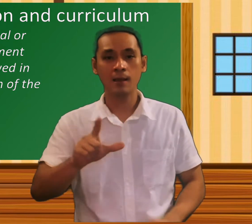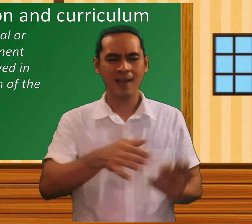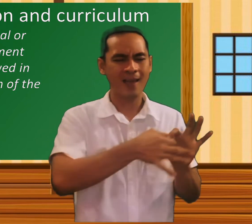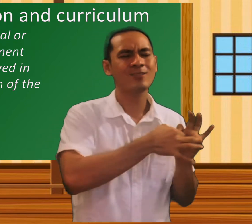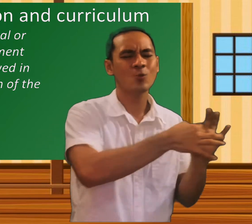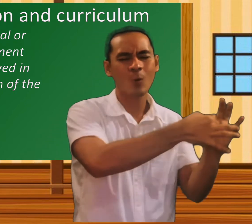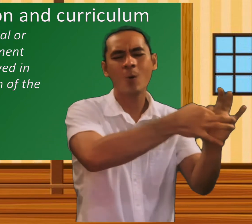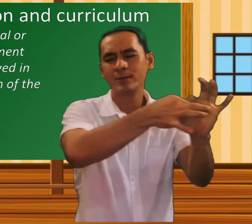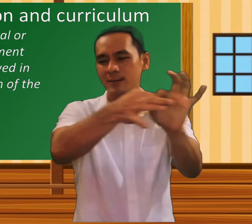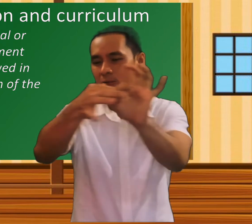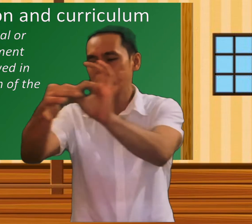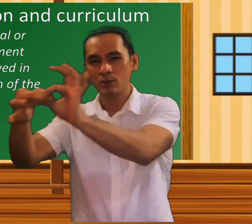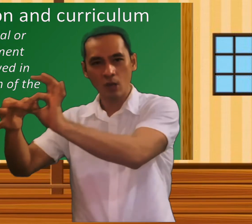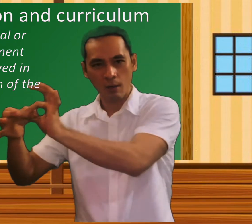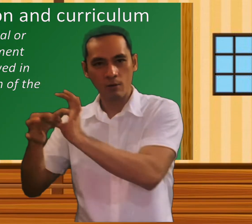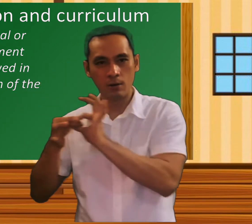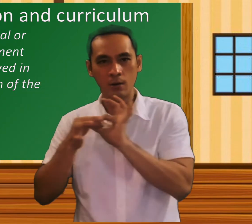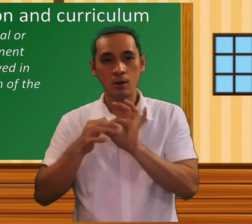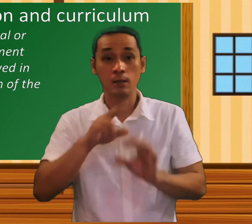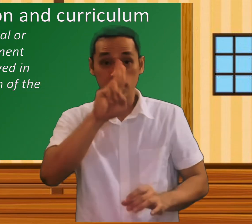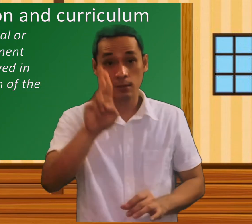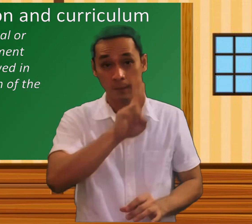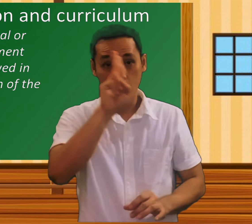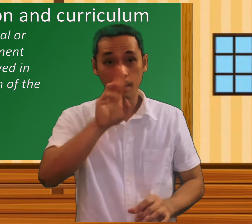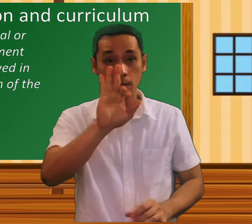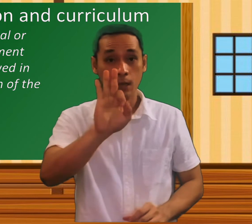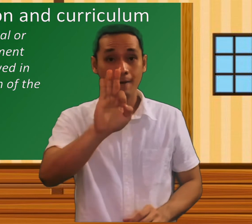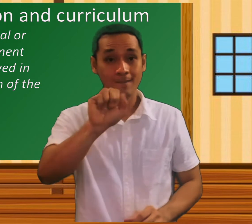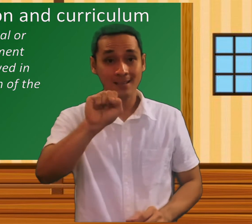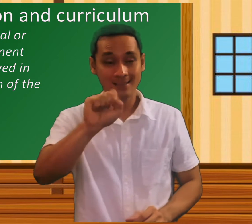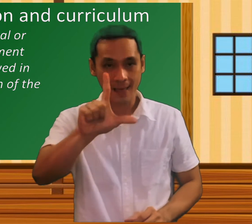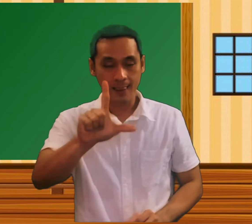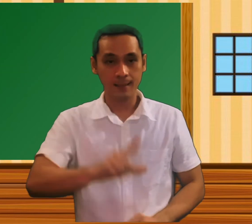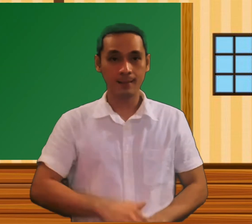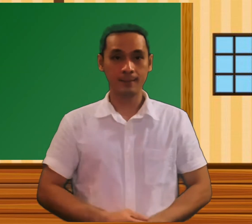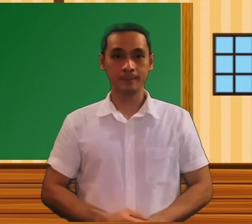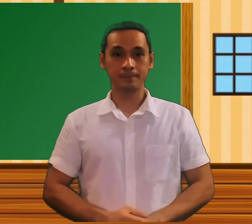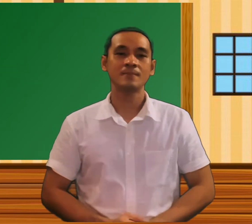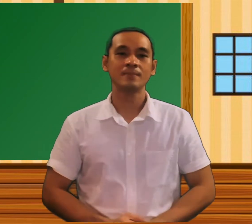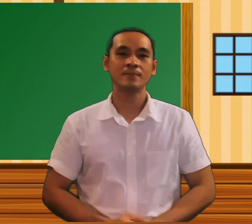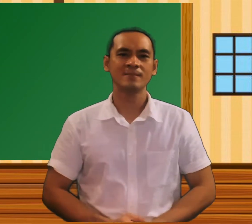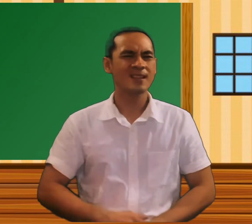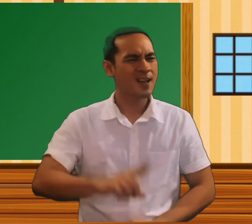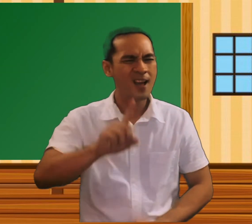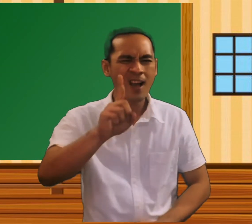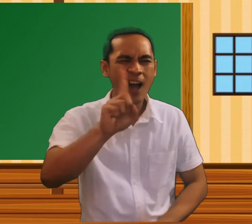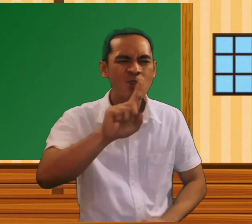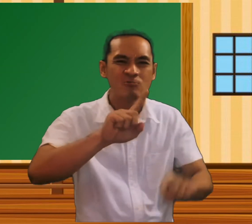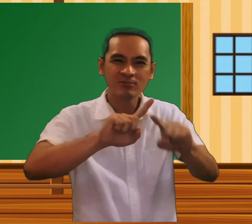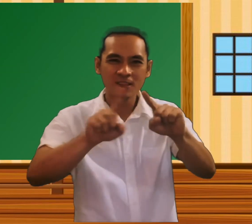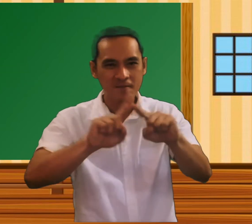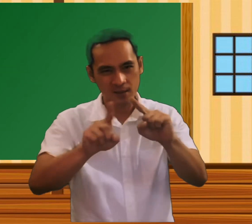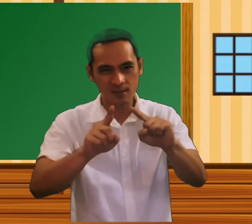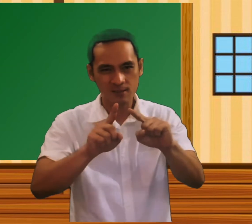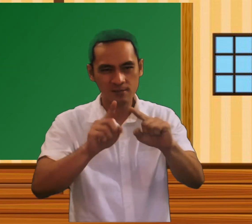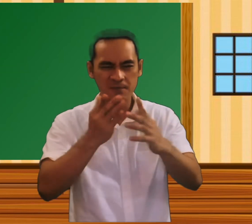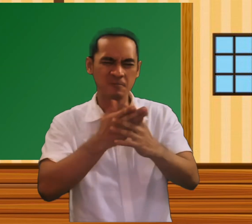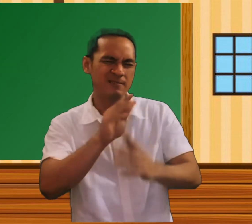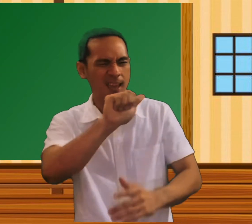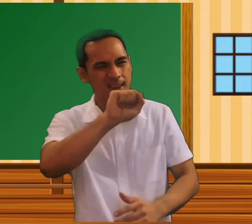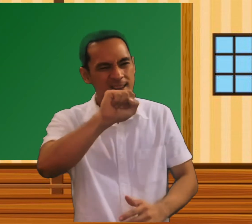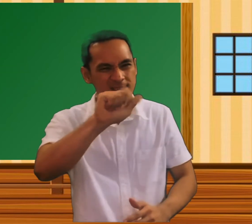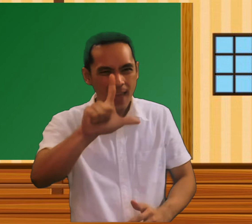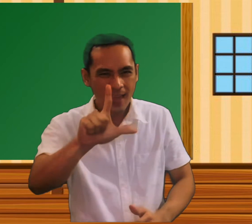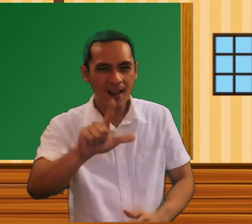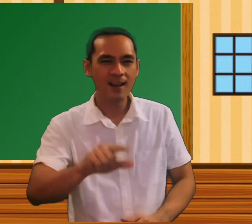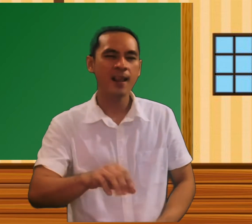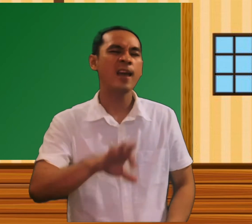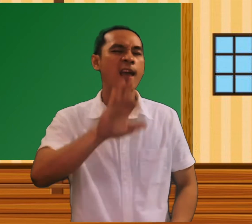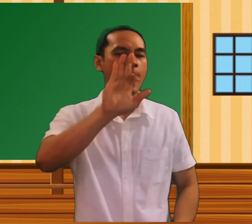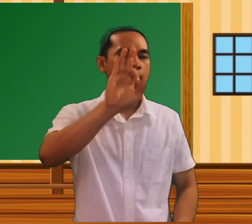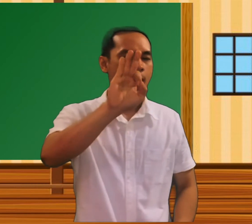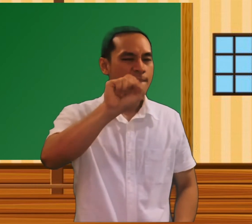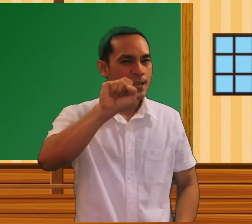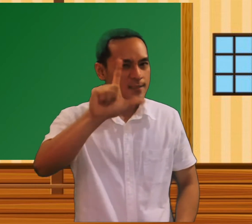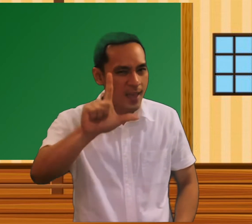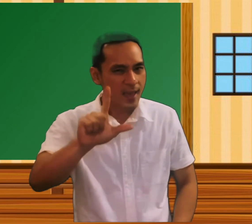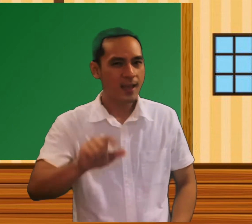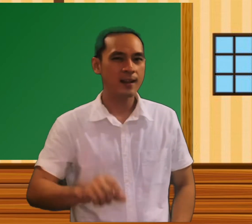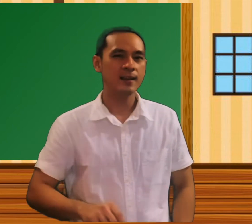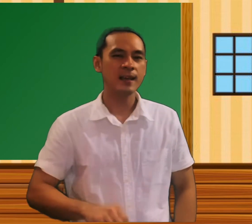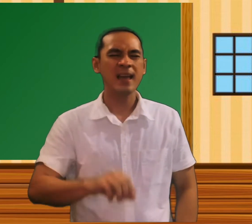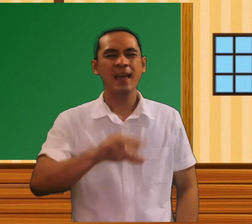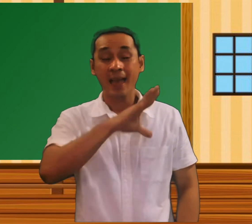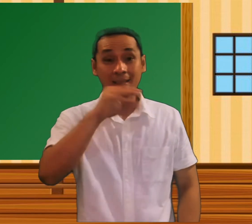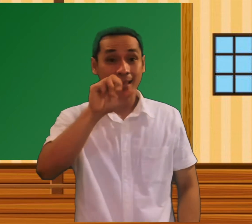coordinate with each other on the use of fsl what is the difference between asl fsl and se